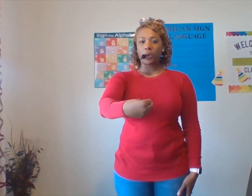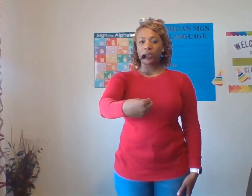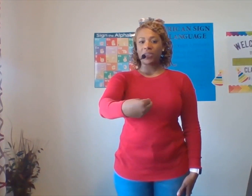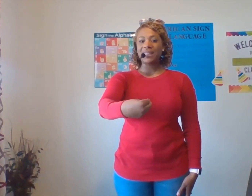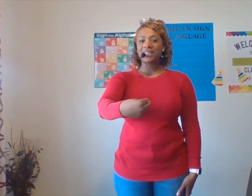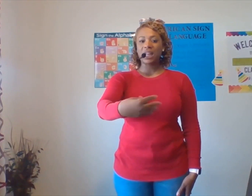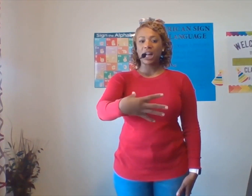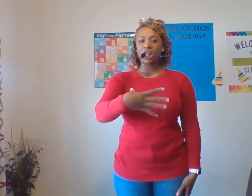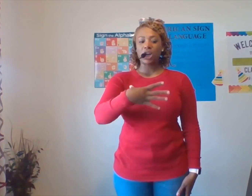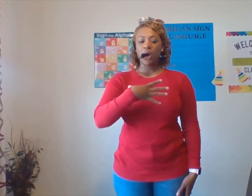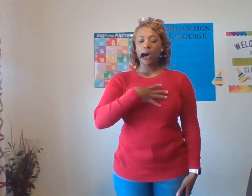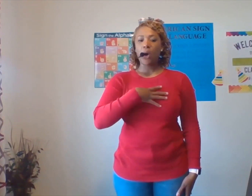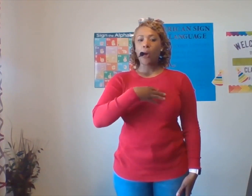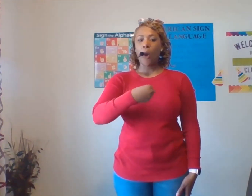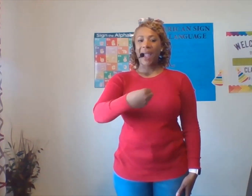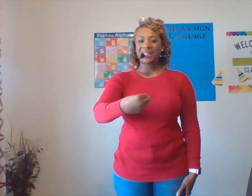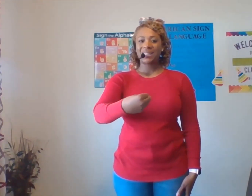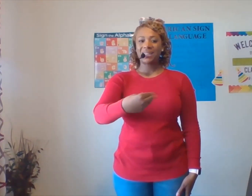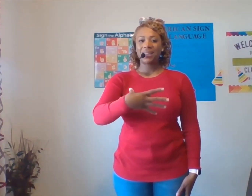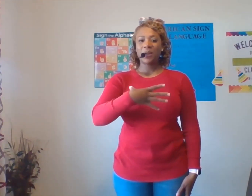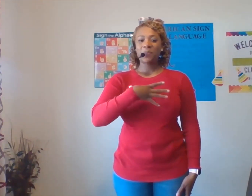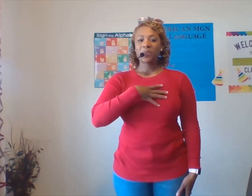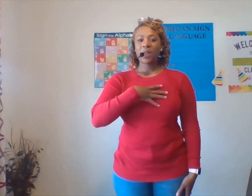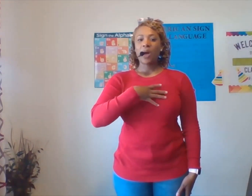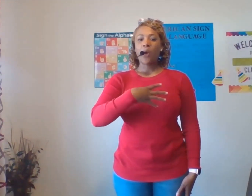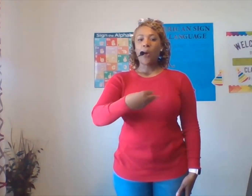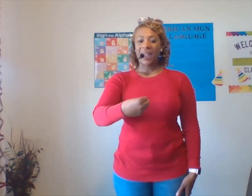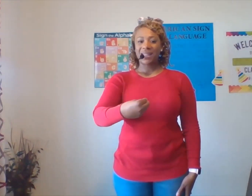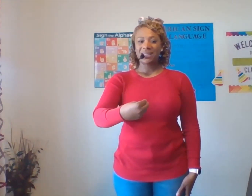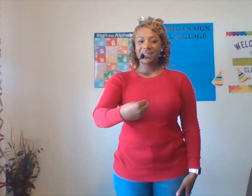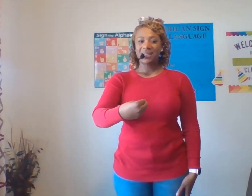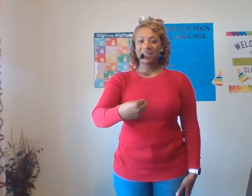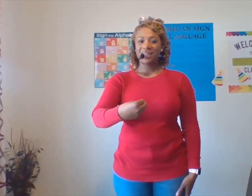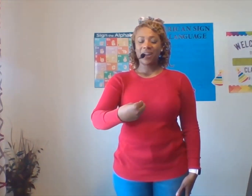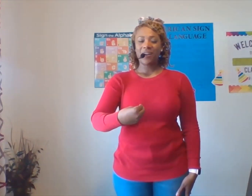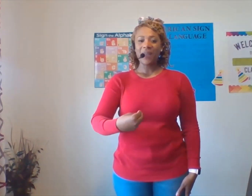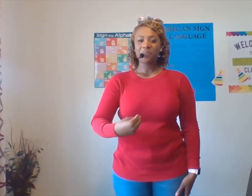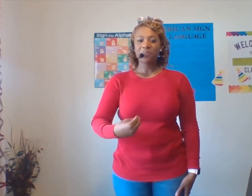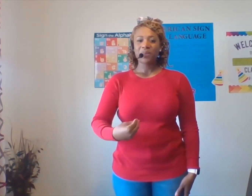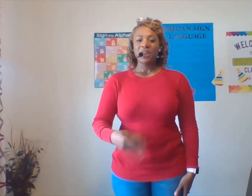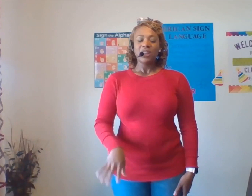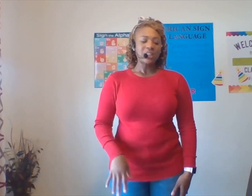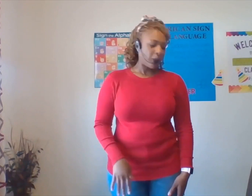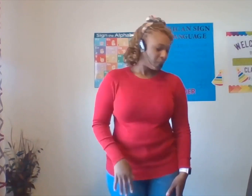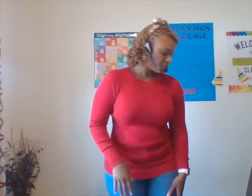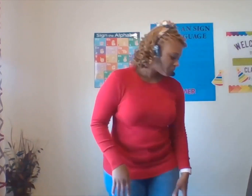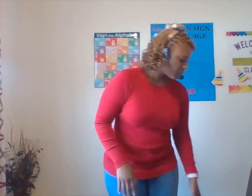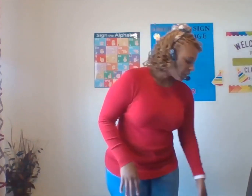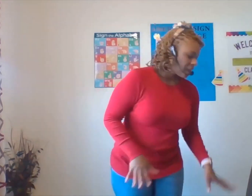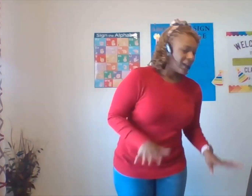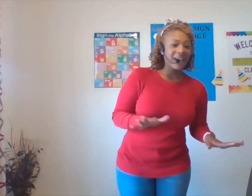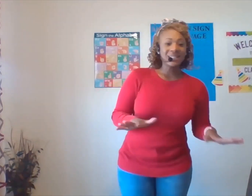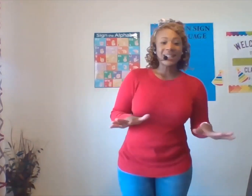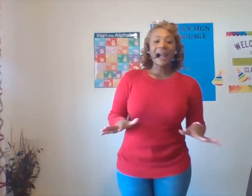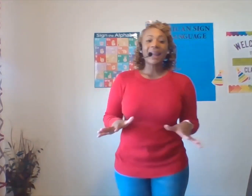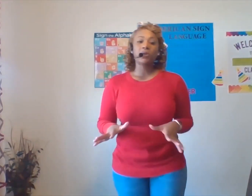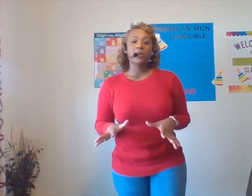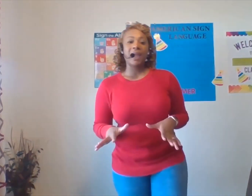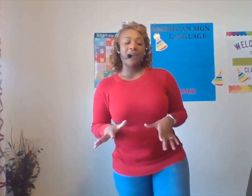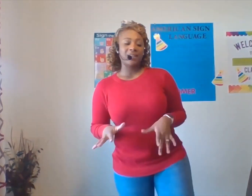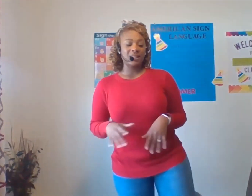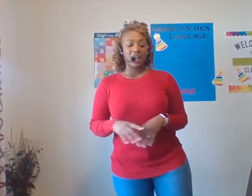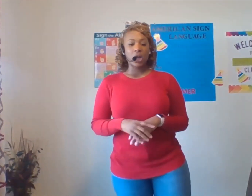that's the color white white alright so if by language we have this thing called